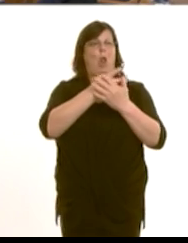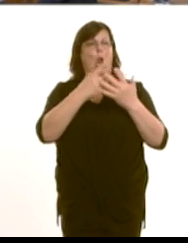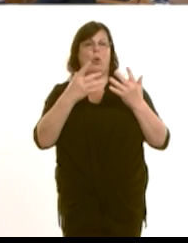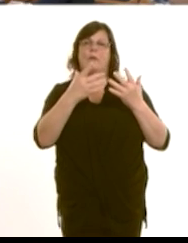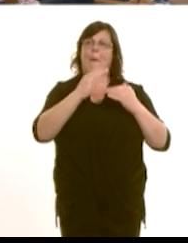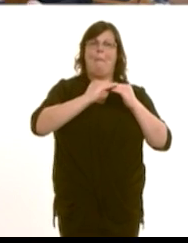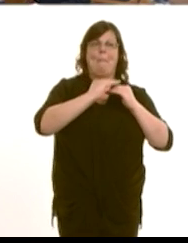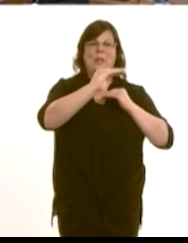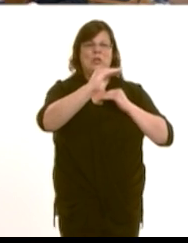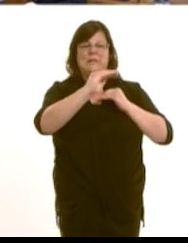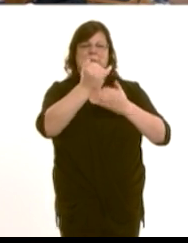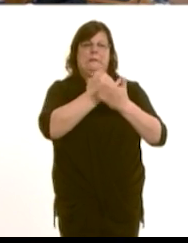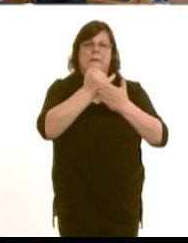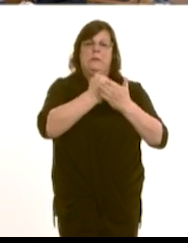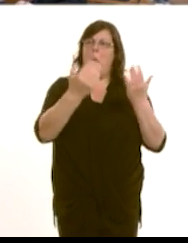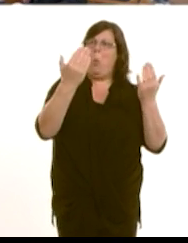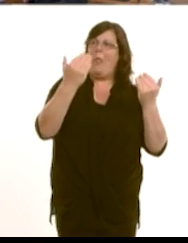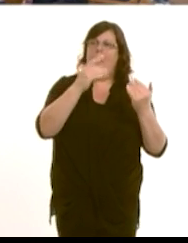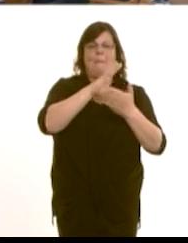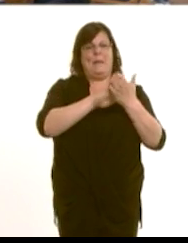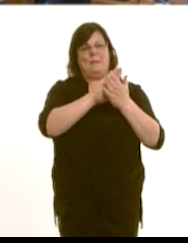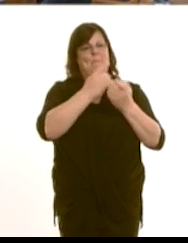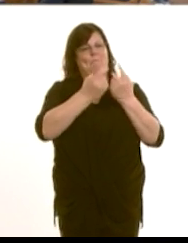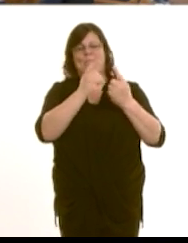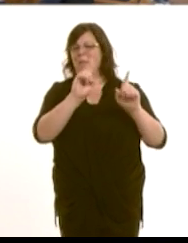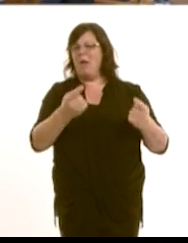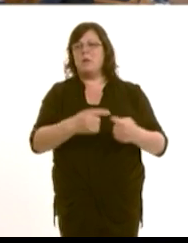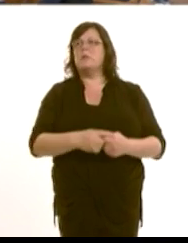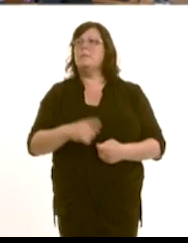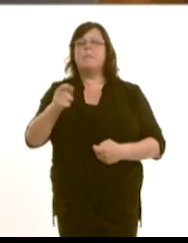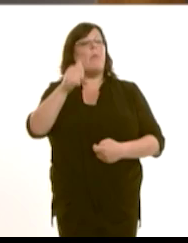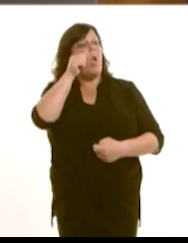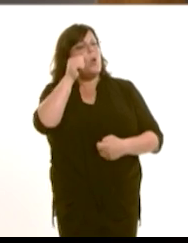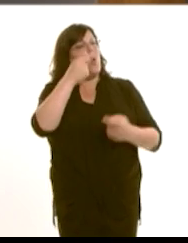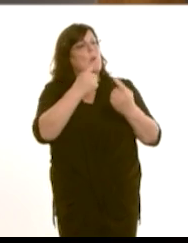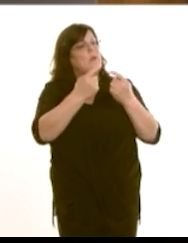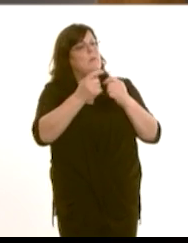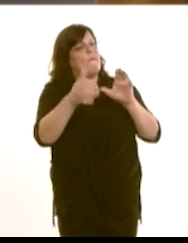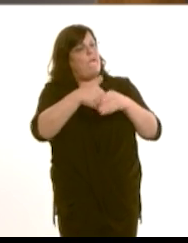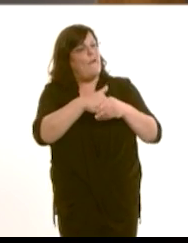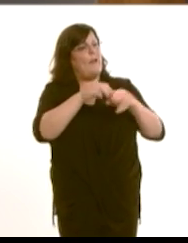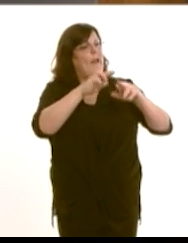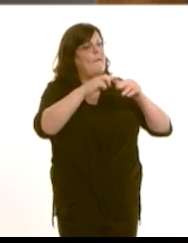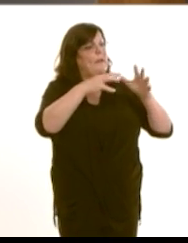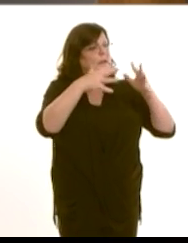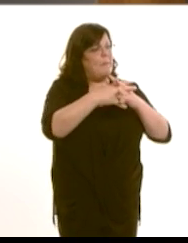Carwyn Jones: I know that Sport Wales are working with the governing bodies of various sports, such as the Welsh Rugby Union, Hockey Wales and the FAW, to develop an investment